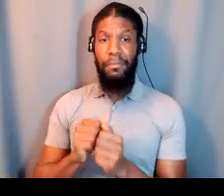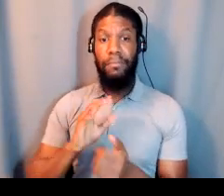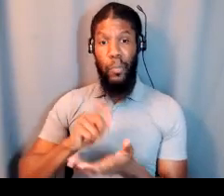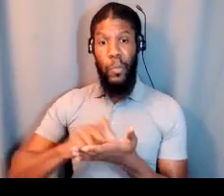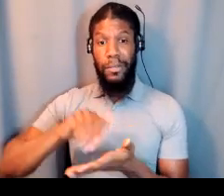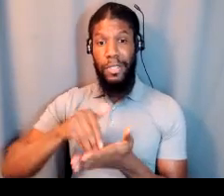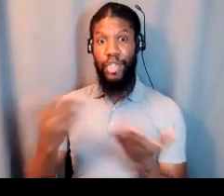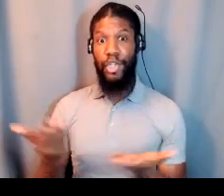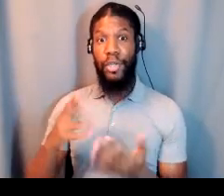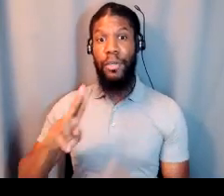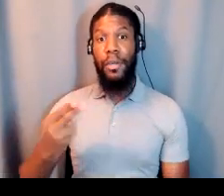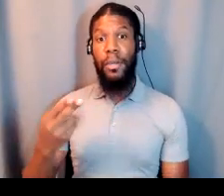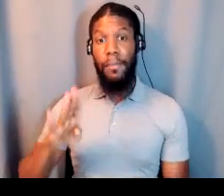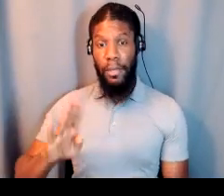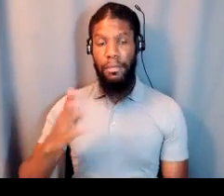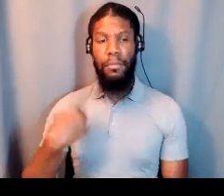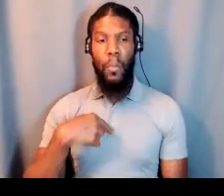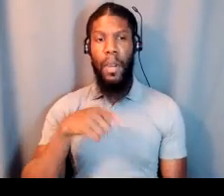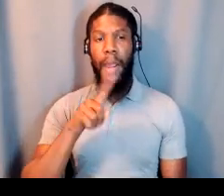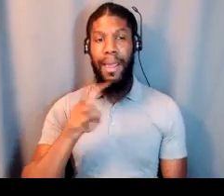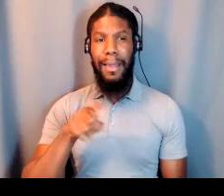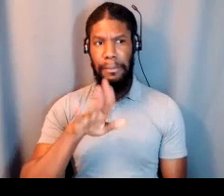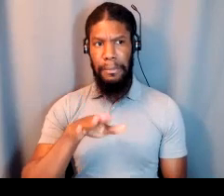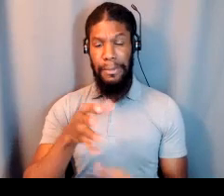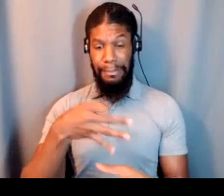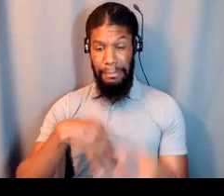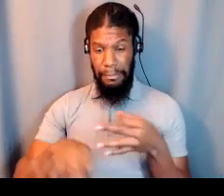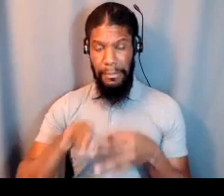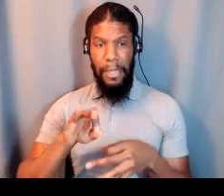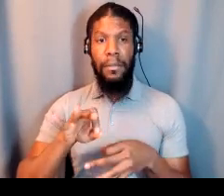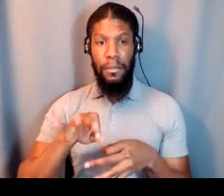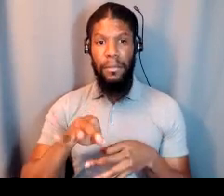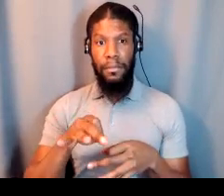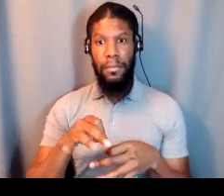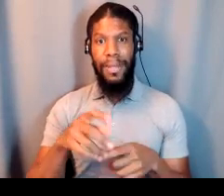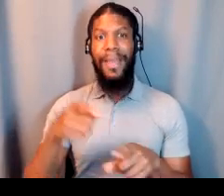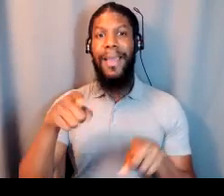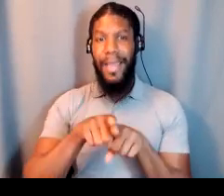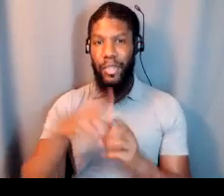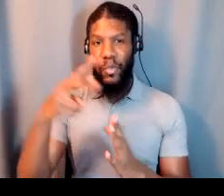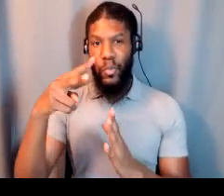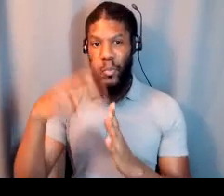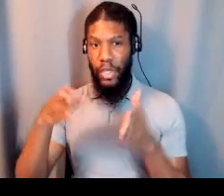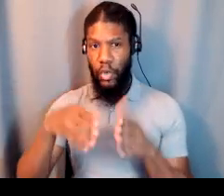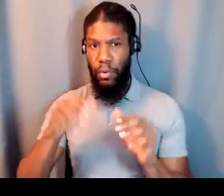asked to reframe their comments with the phrase "as a reader," especially when working with students on clarity or style.